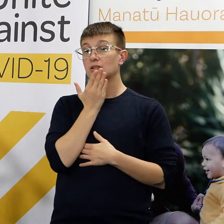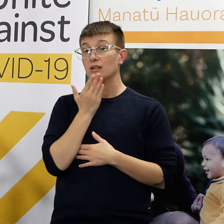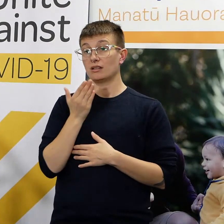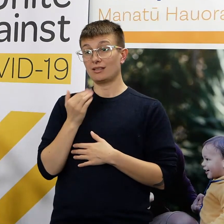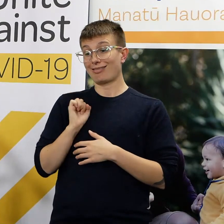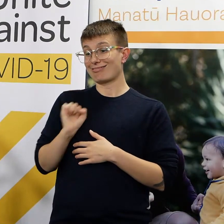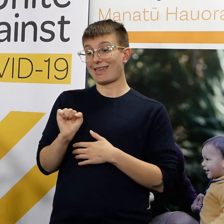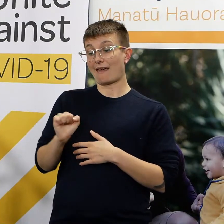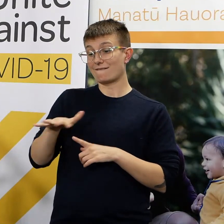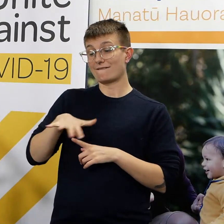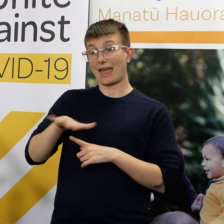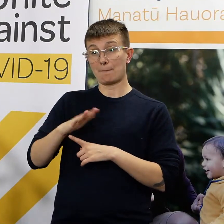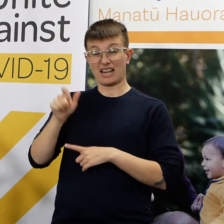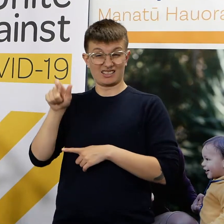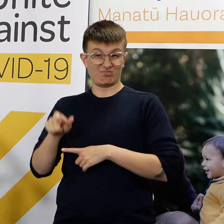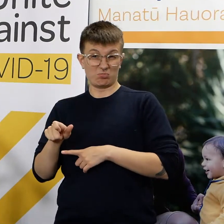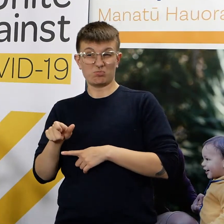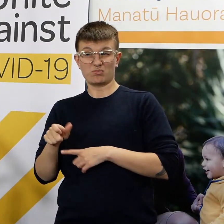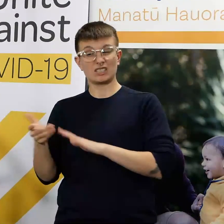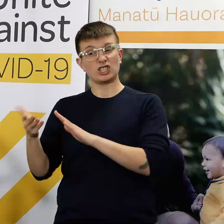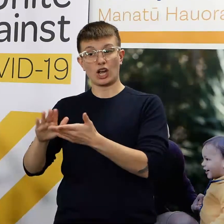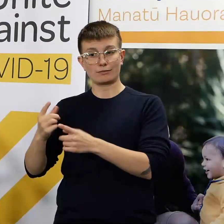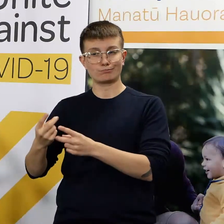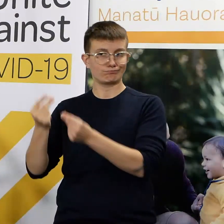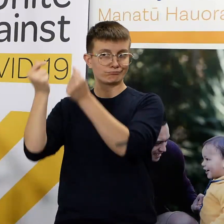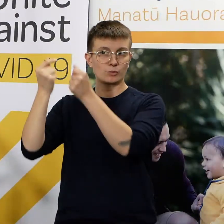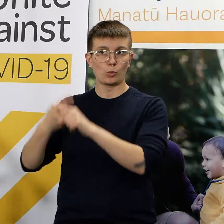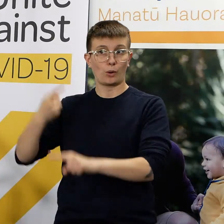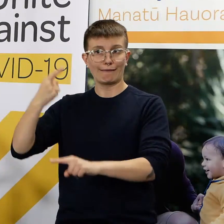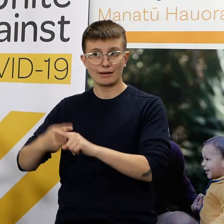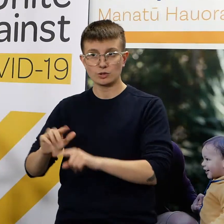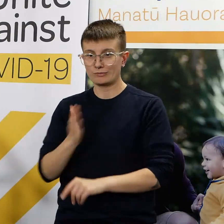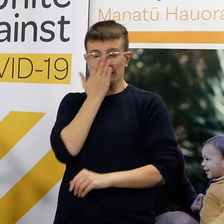and the plan was approved. And again I want to just support the efforts